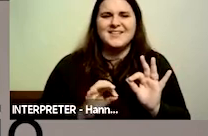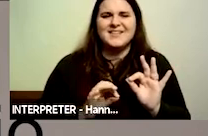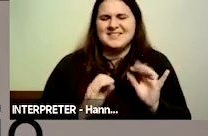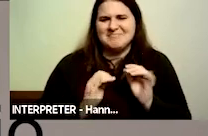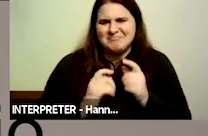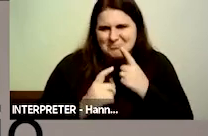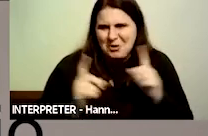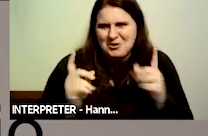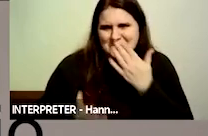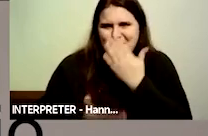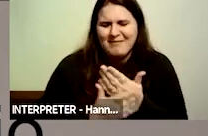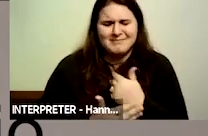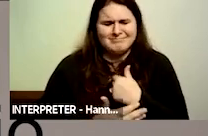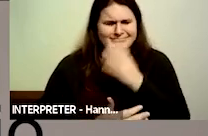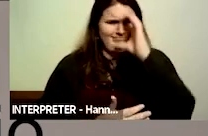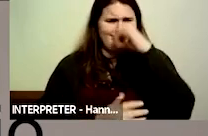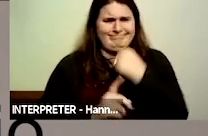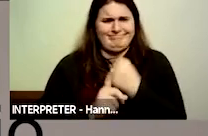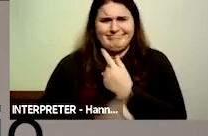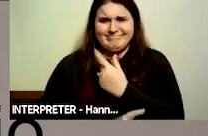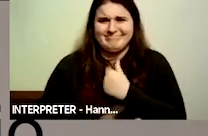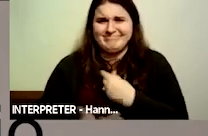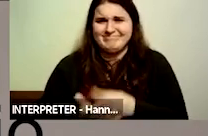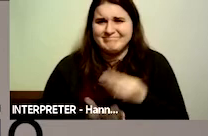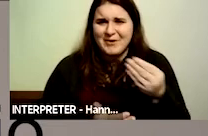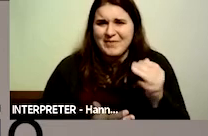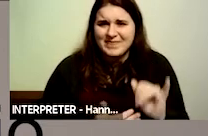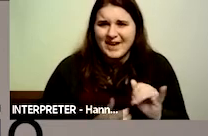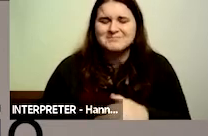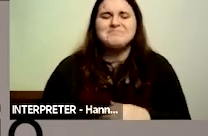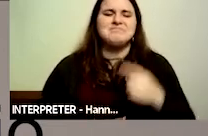Ben Woelk: So we wanted to have this idea of a digital self defense Dojo, what can we do